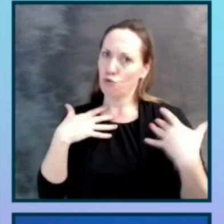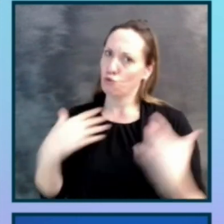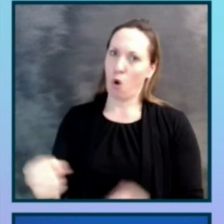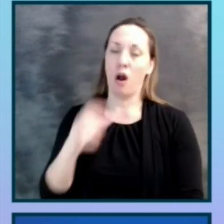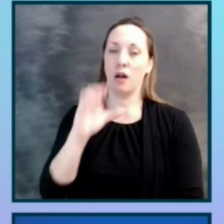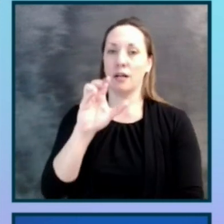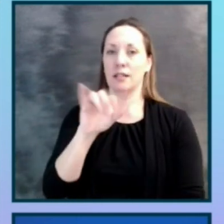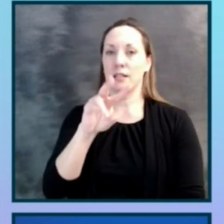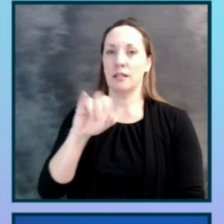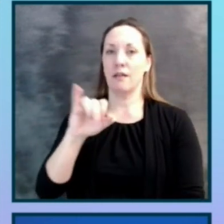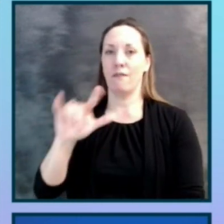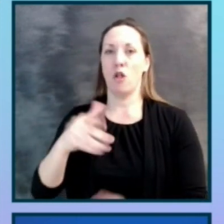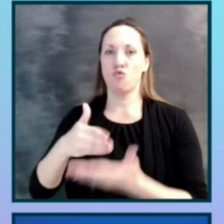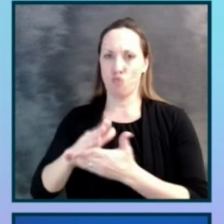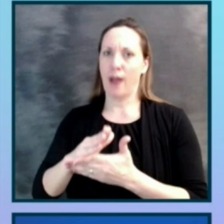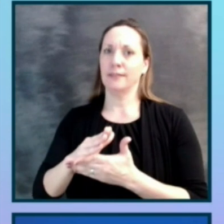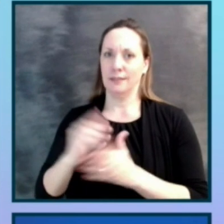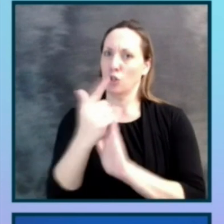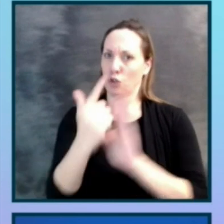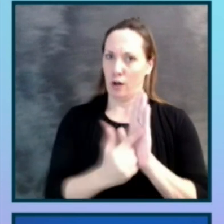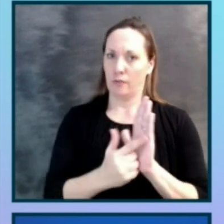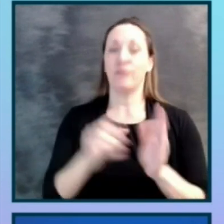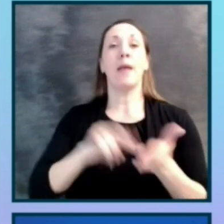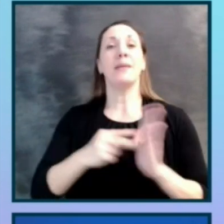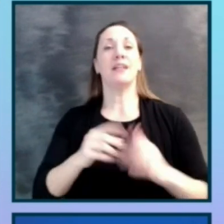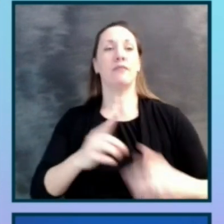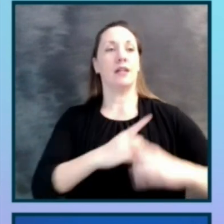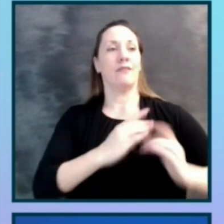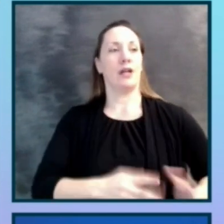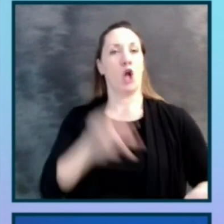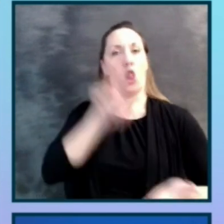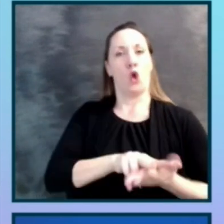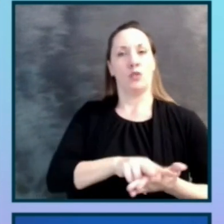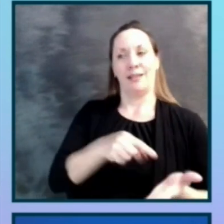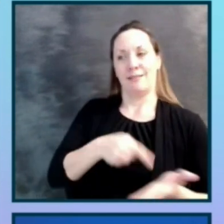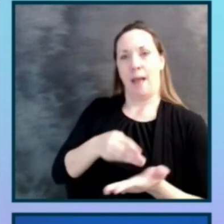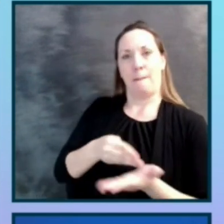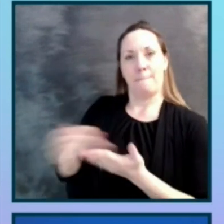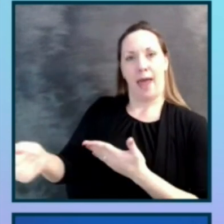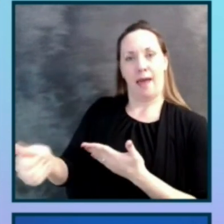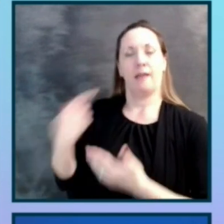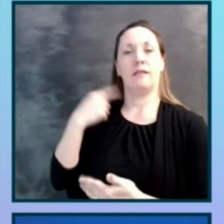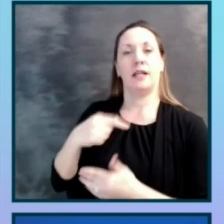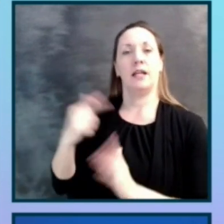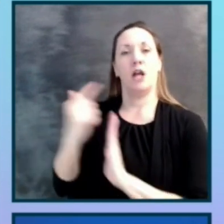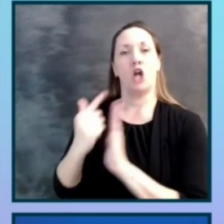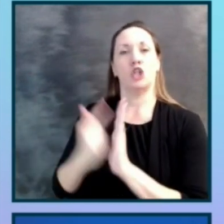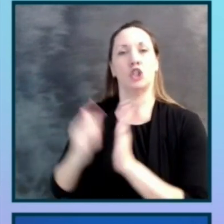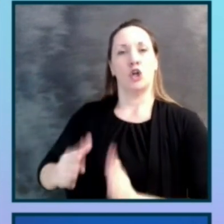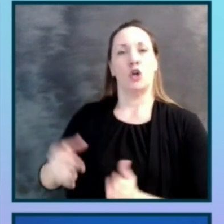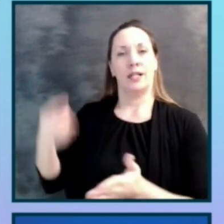And that means if the defendant loses, they pay attorneys' fees for the plaintiff, that's why they're really popular in those states.